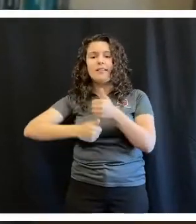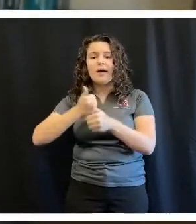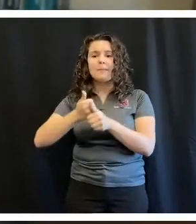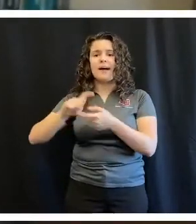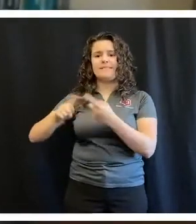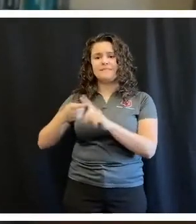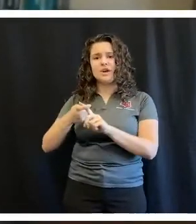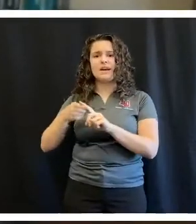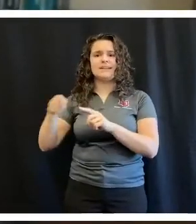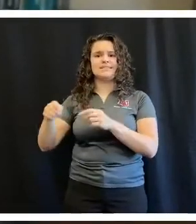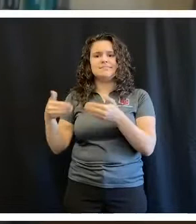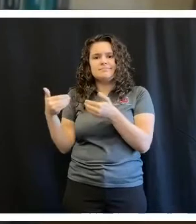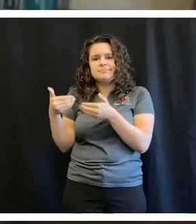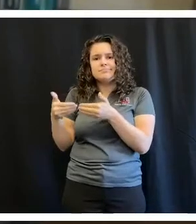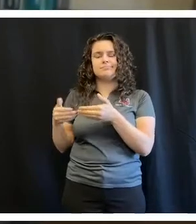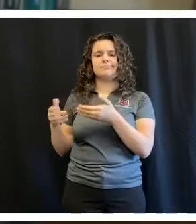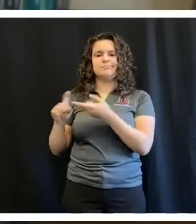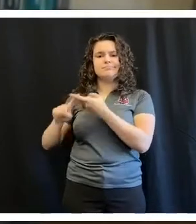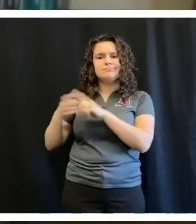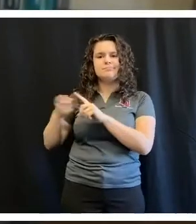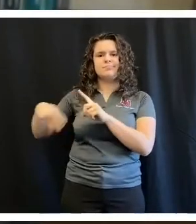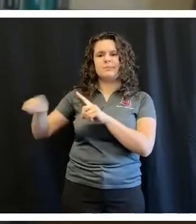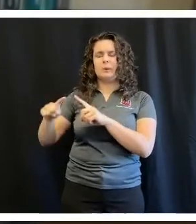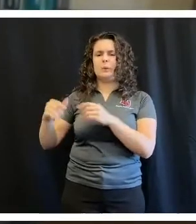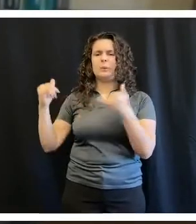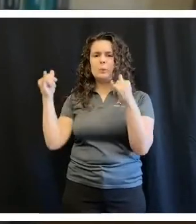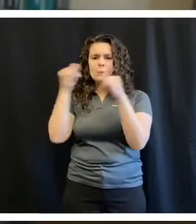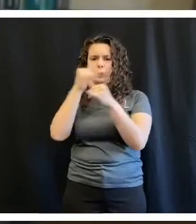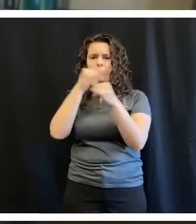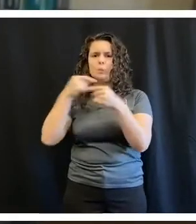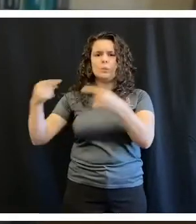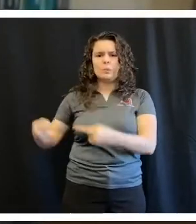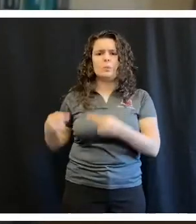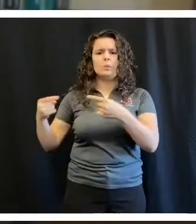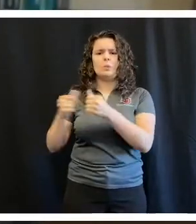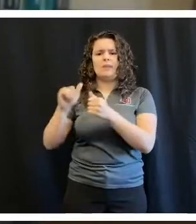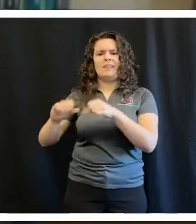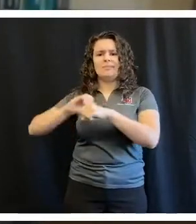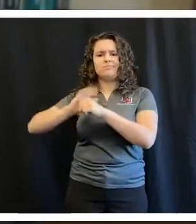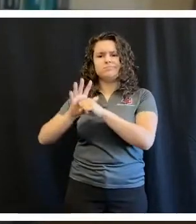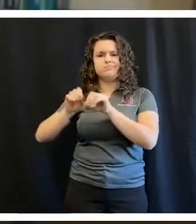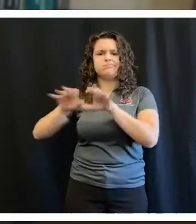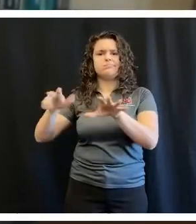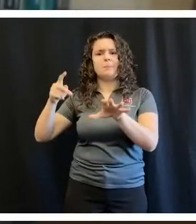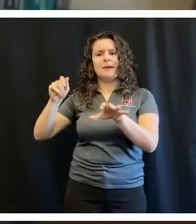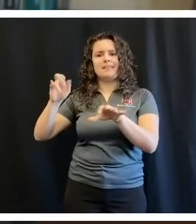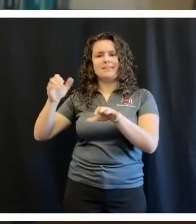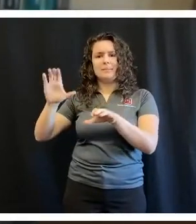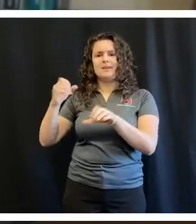and social impact of the pandemic. And our thoughts are with all of our friends and colleagues during this really complicated time.